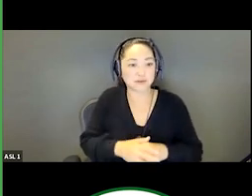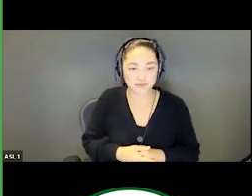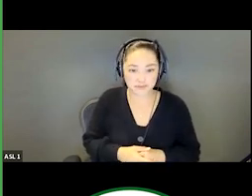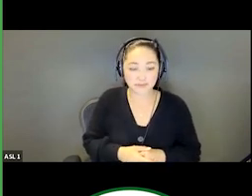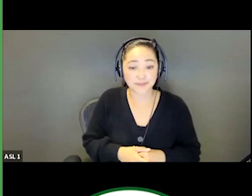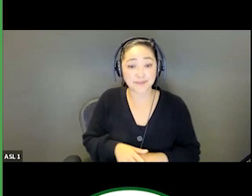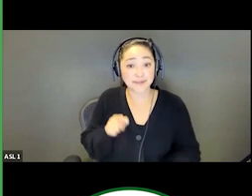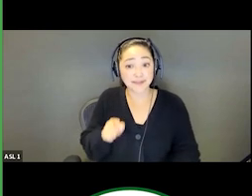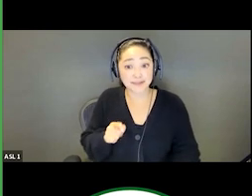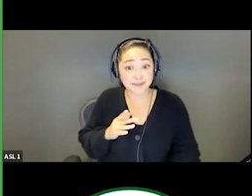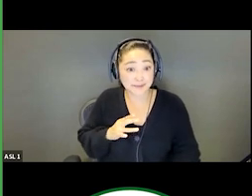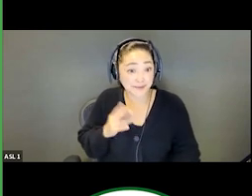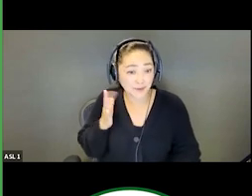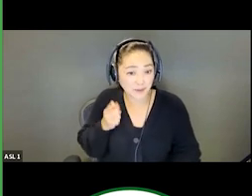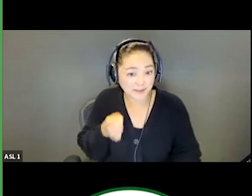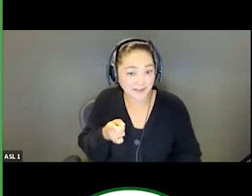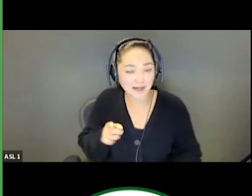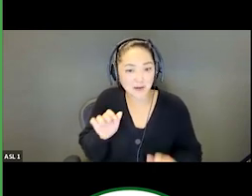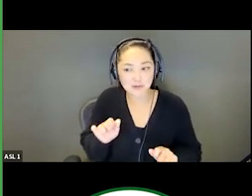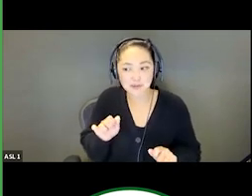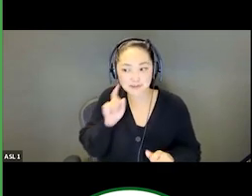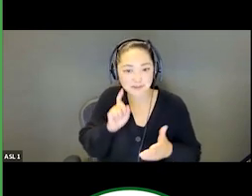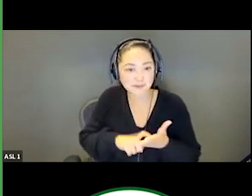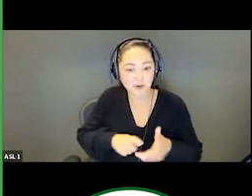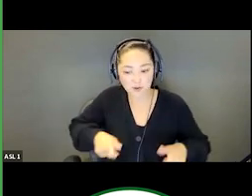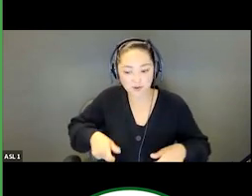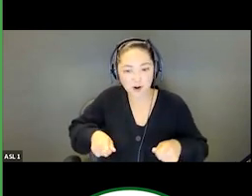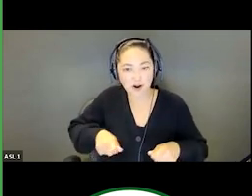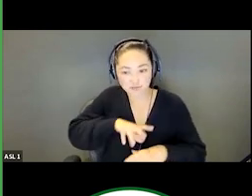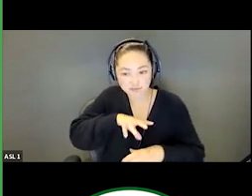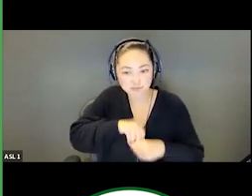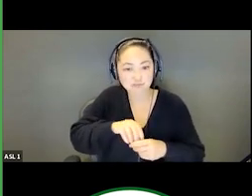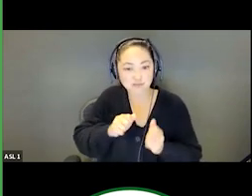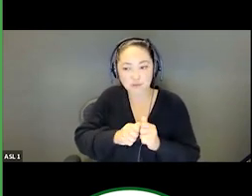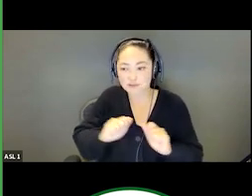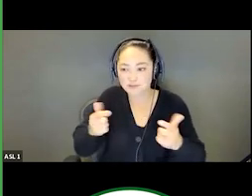to see our wheelchairs become an integral part of outdoor experiences in SEPAC parks.